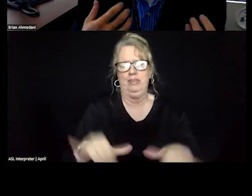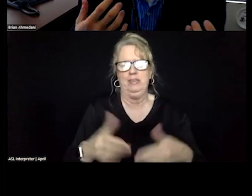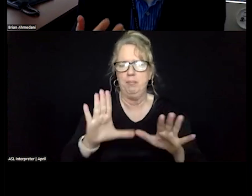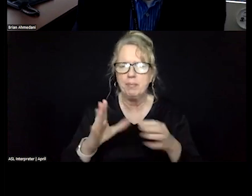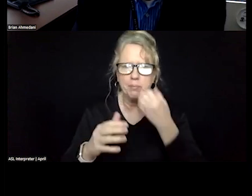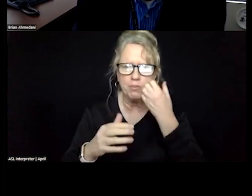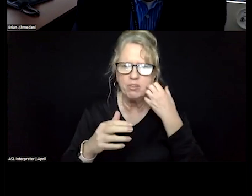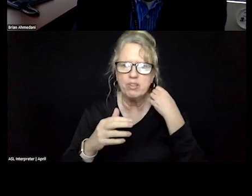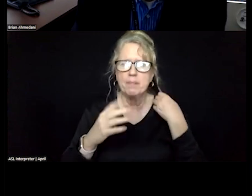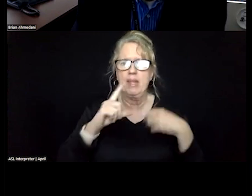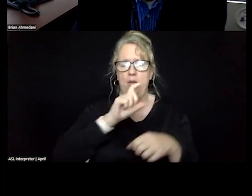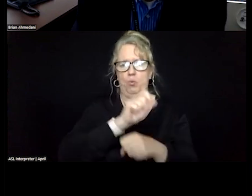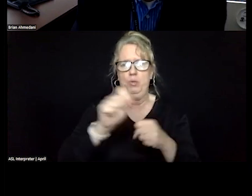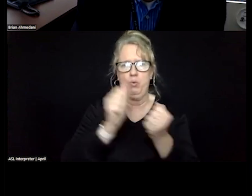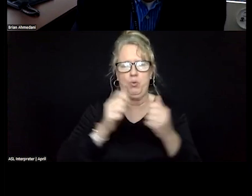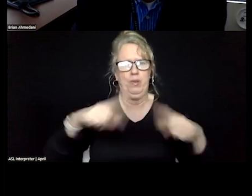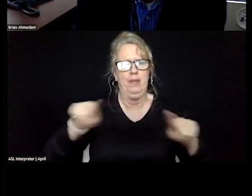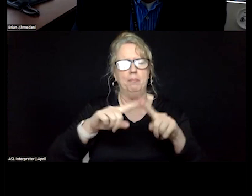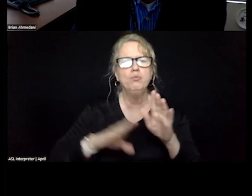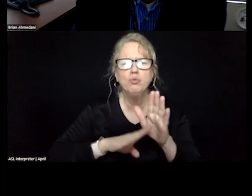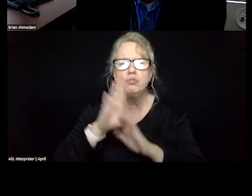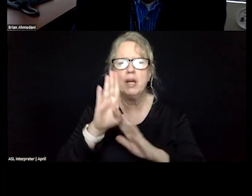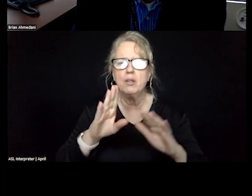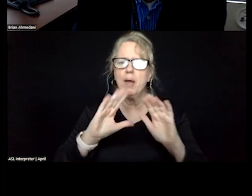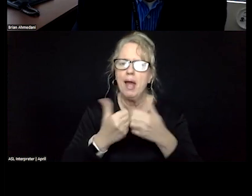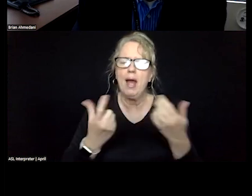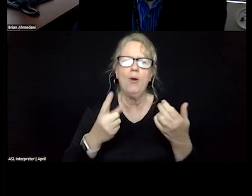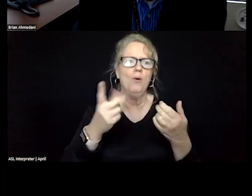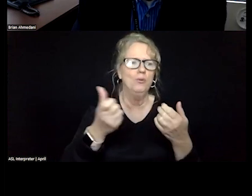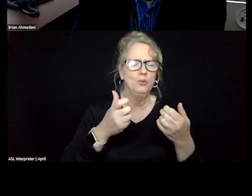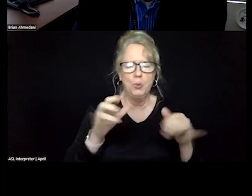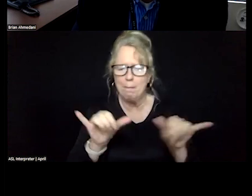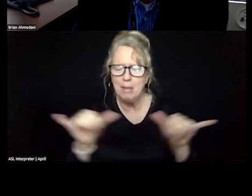WE WORKED WITH THEM TO DEVELOP THE MEASURES AND METRICS TO